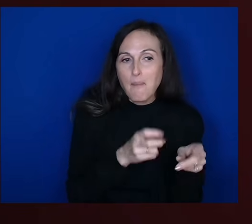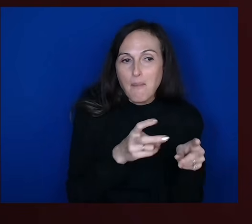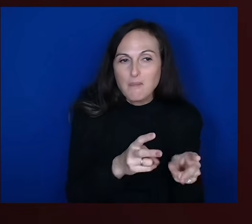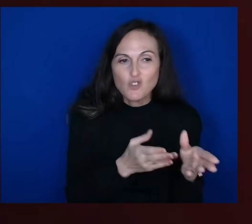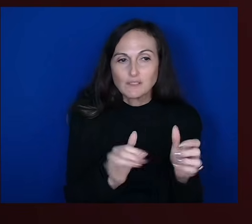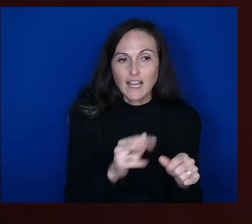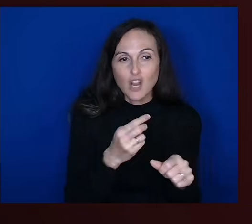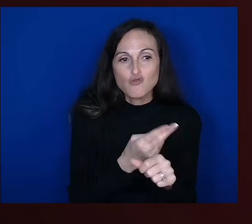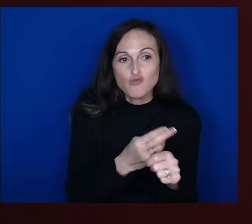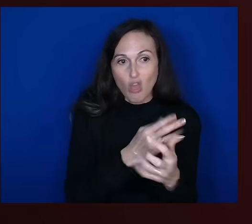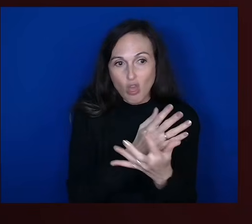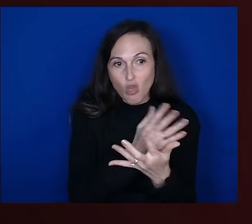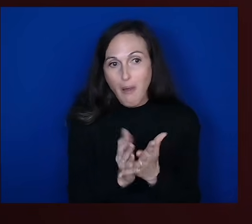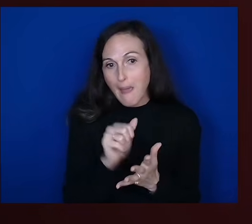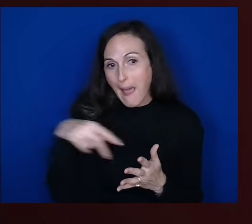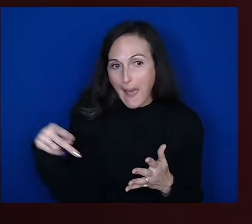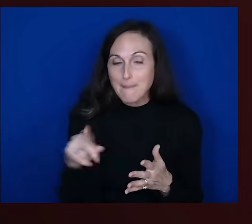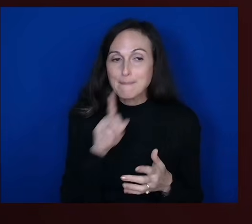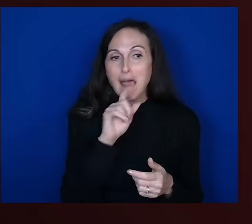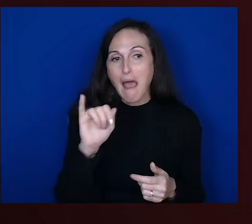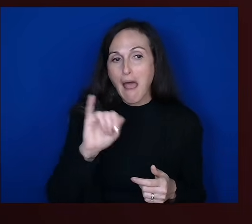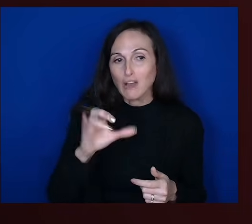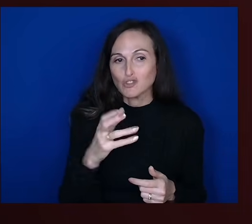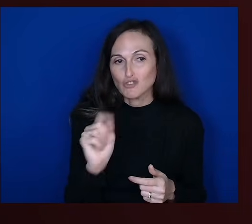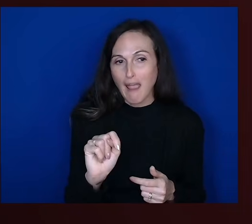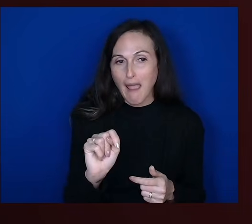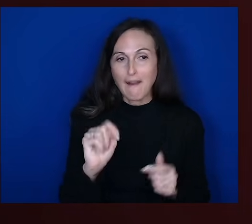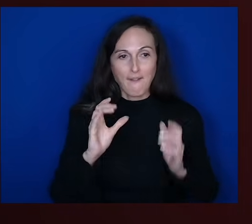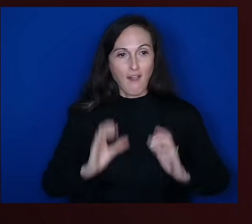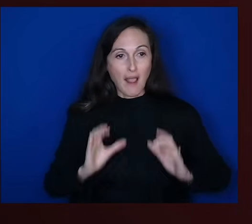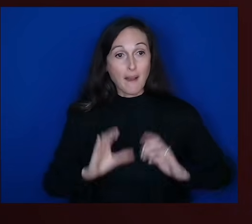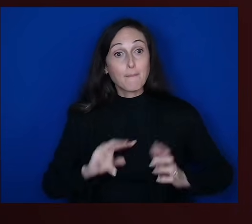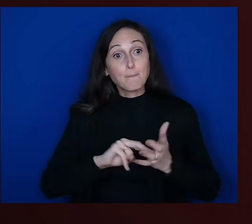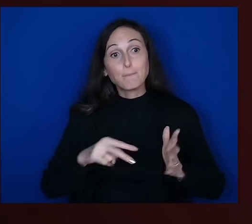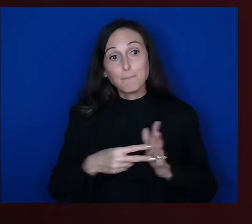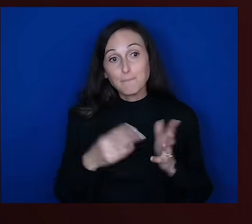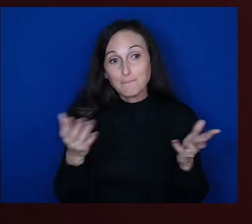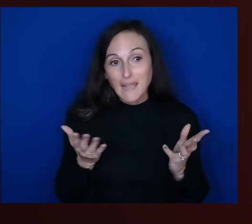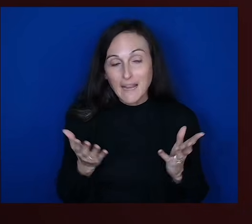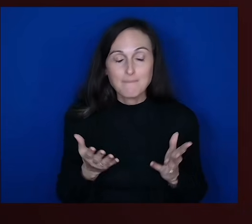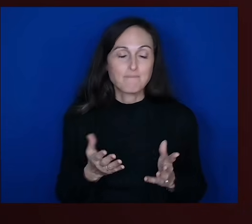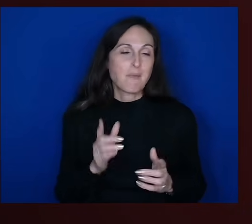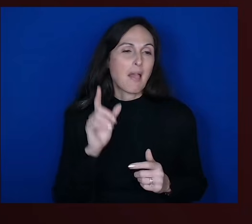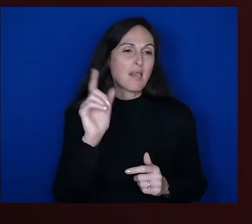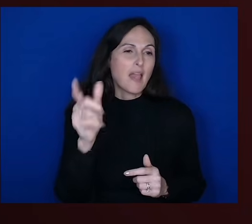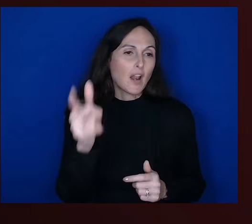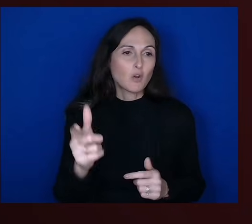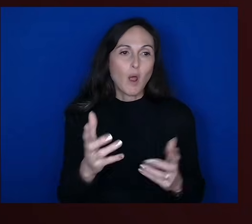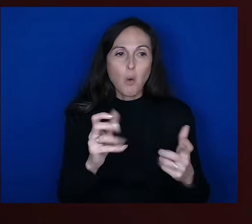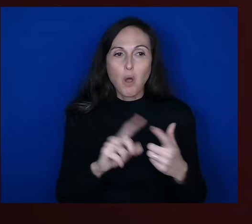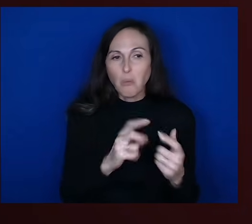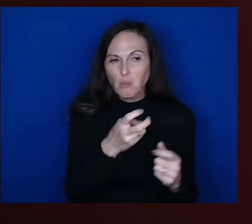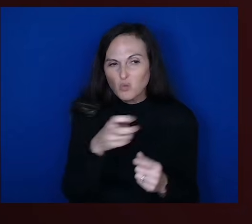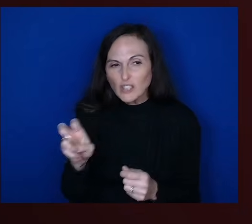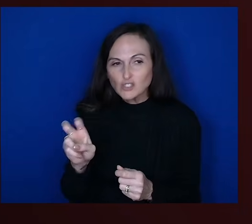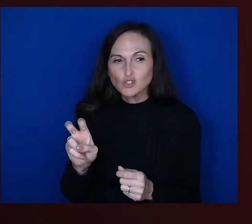and it is an IChatClient. So, what that means is, later on I want to switch my I want to switch to Azure OpenAI,